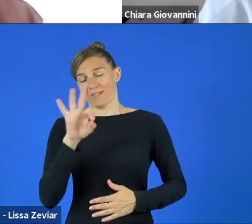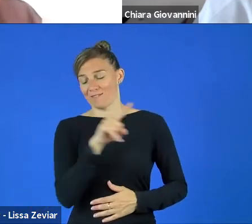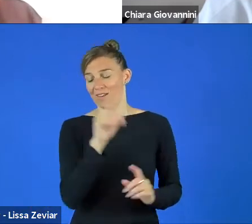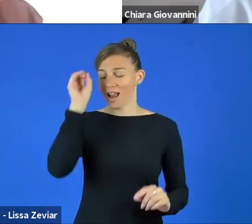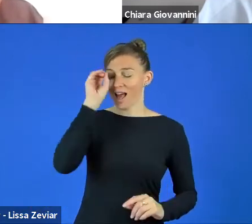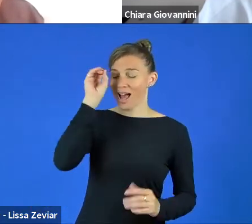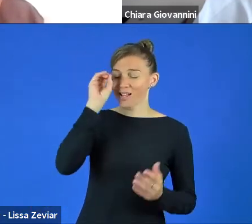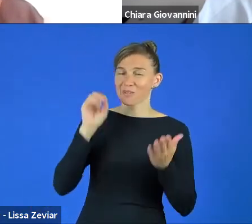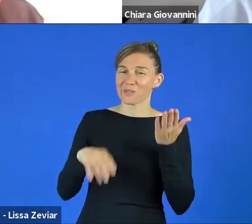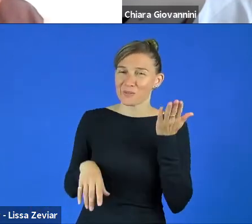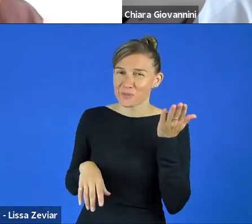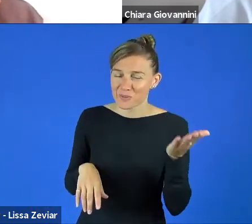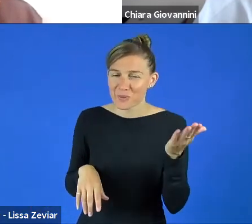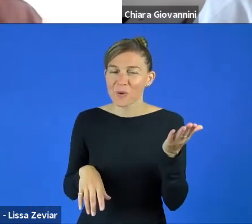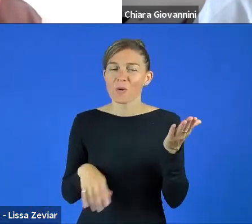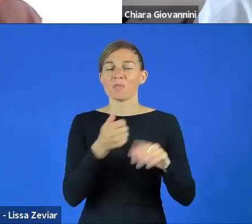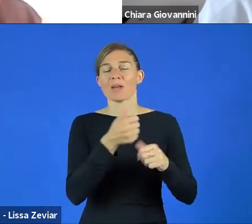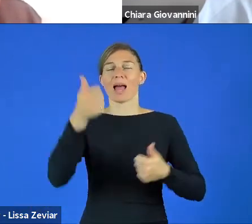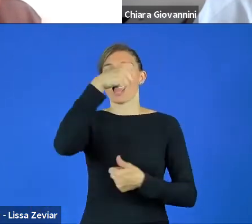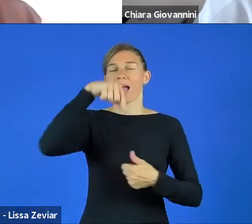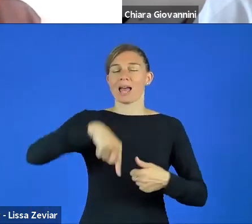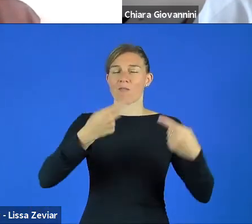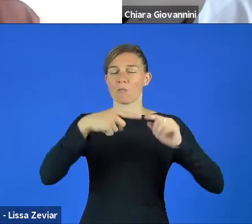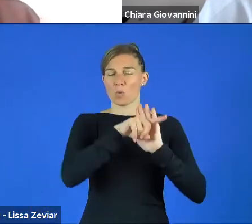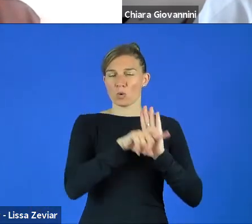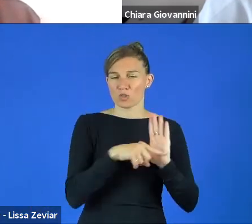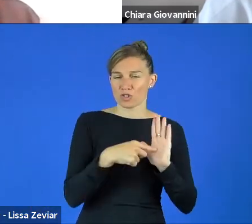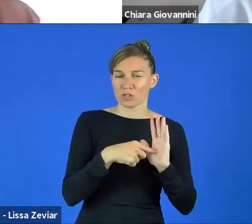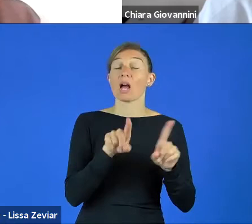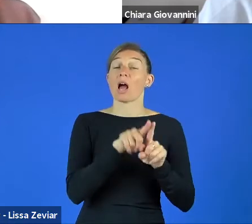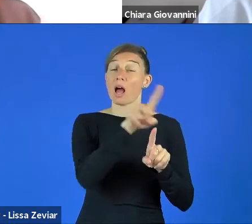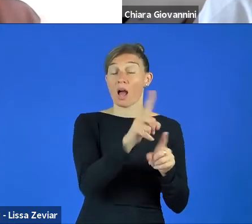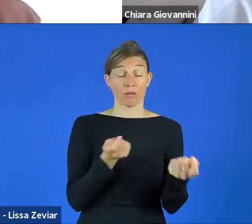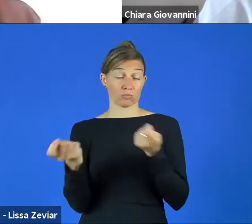Head of Policy at EDF and he coordinates the work towards the Parliament